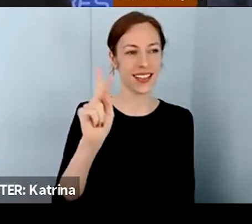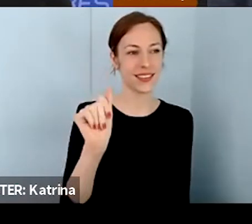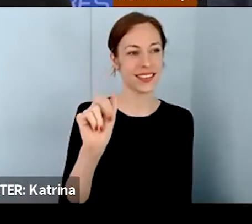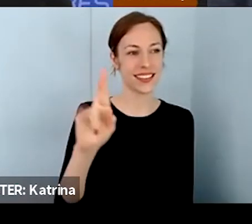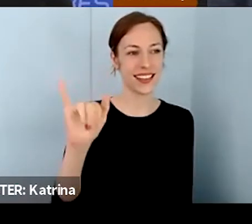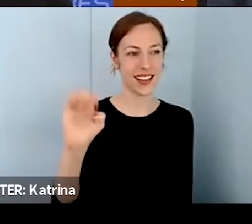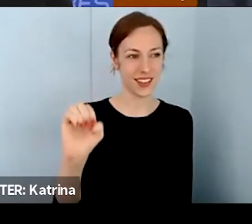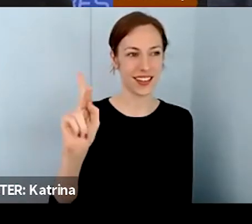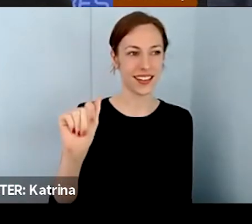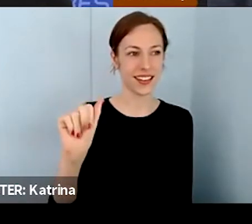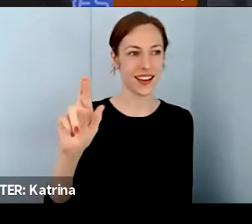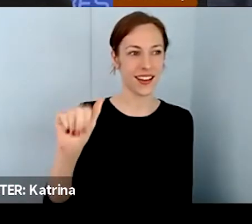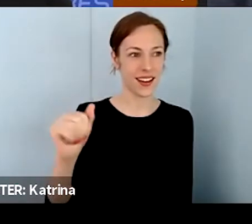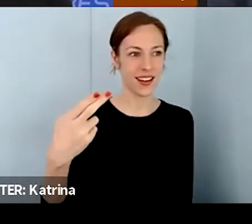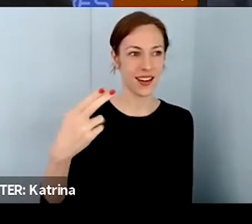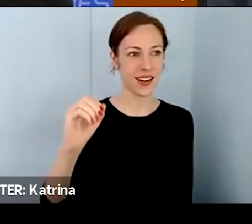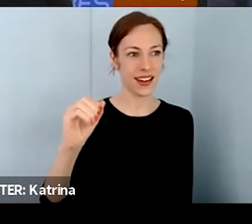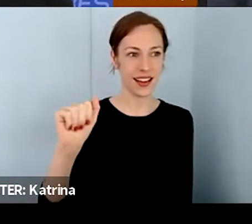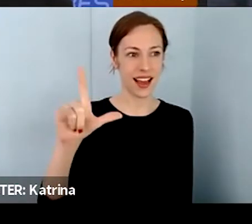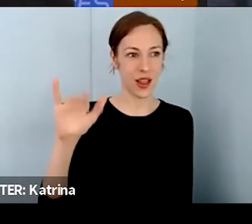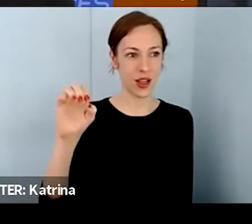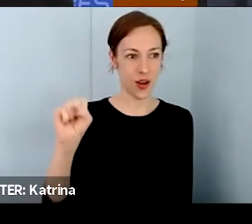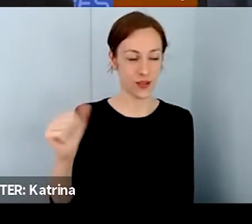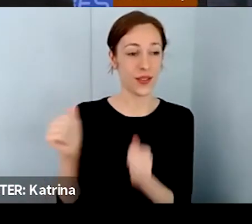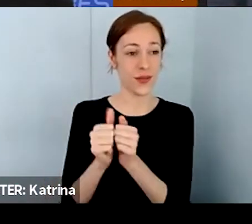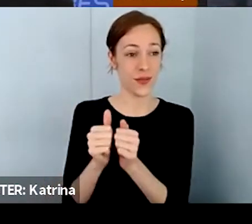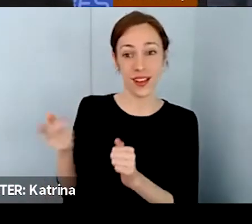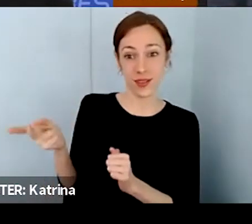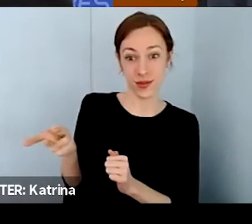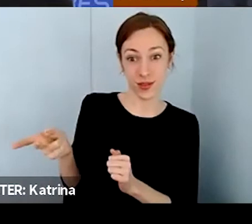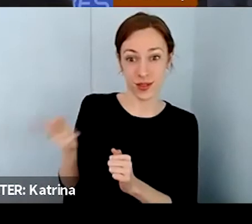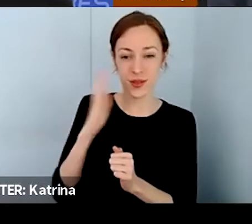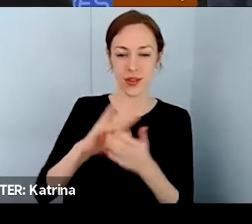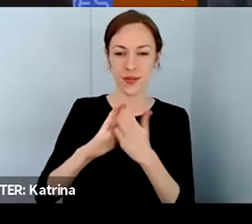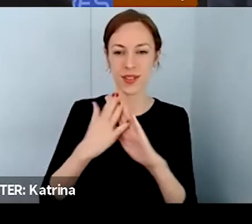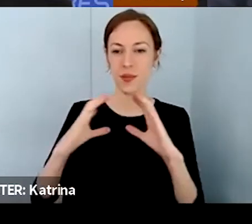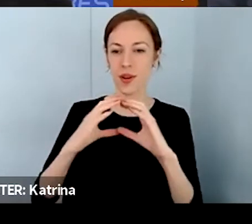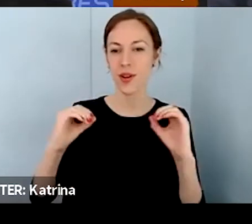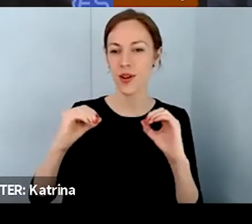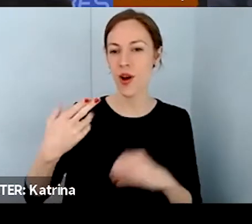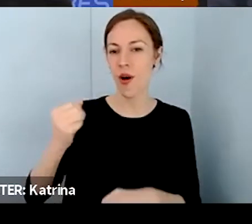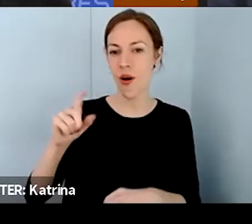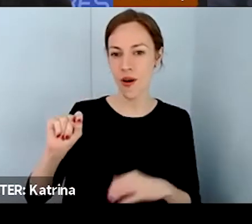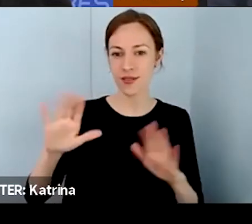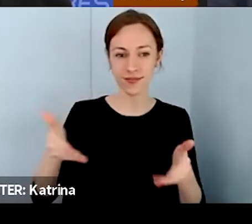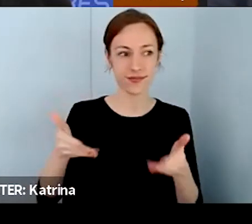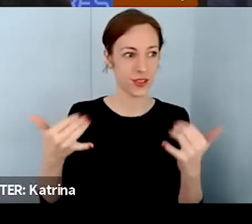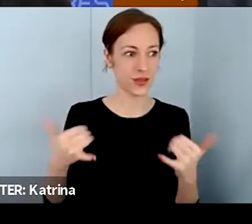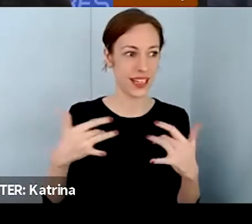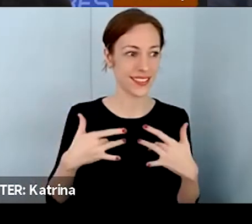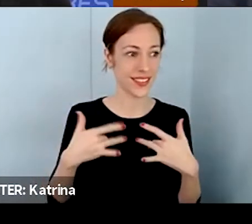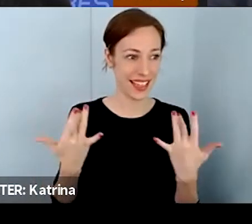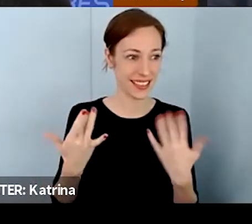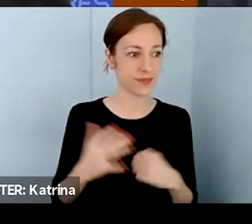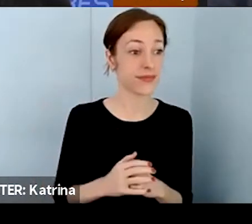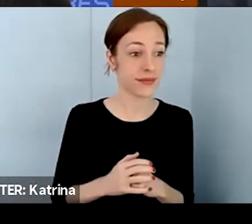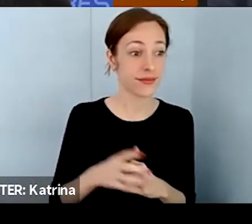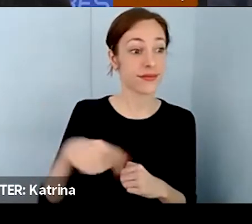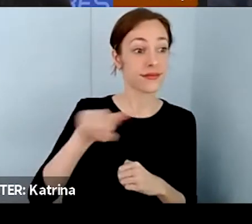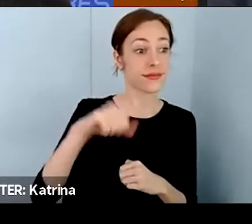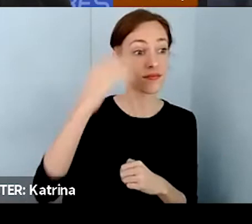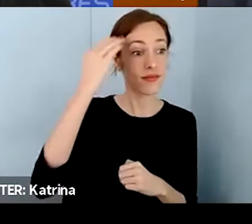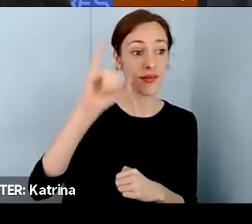For those of you who don't know us yet just infrastructures is an initiative, created by researchers to interrogate the complex interactions between people algorithms and AI driven systems.